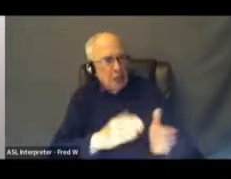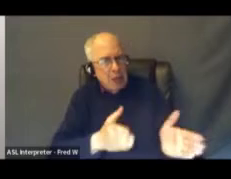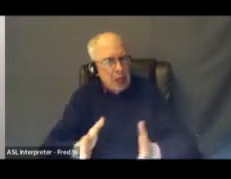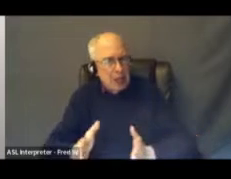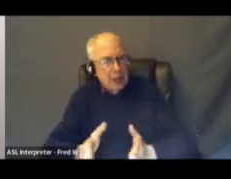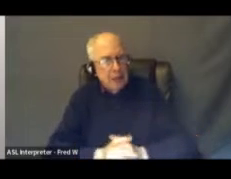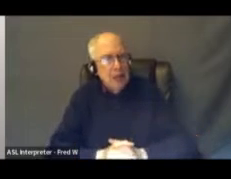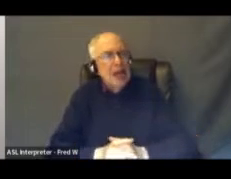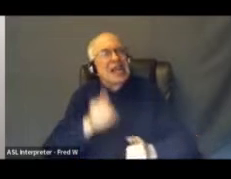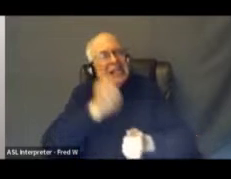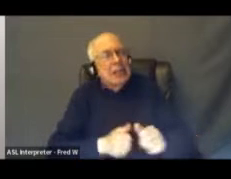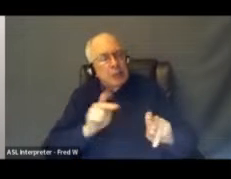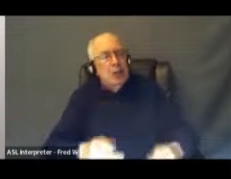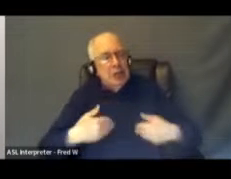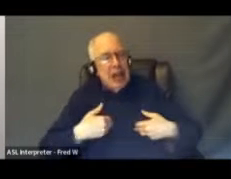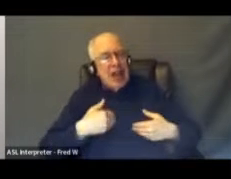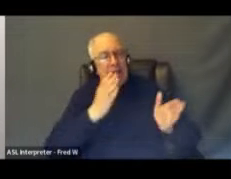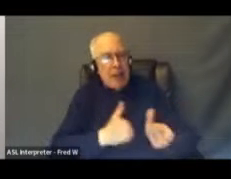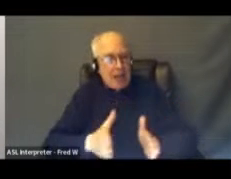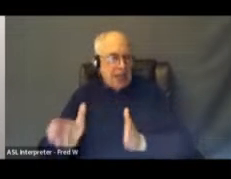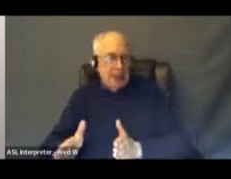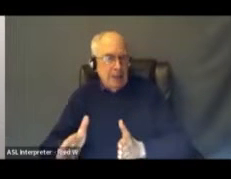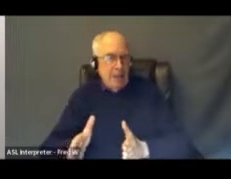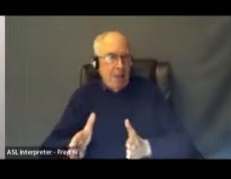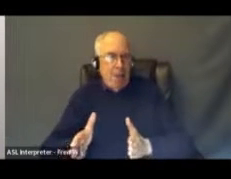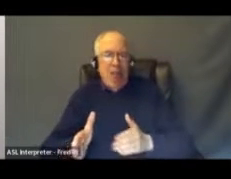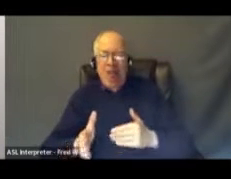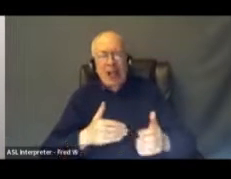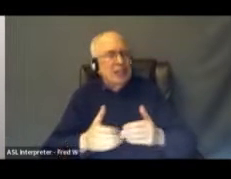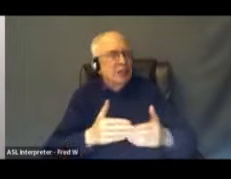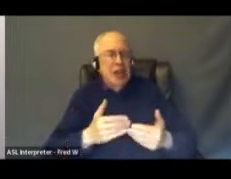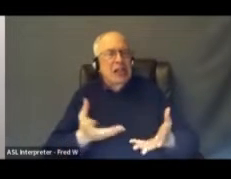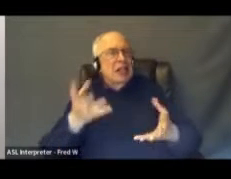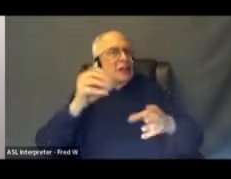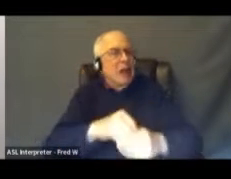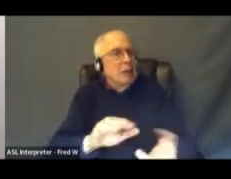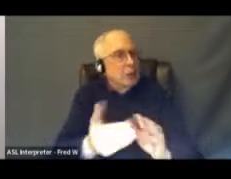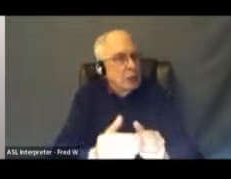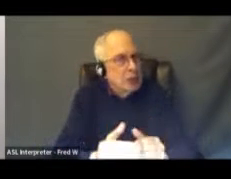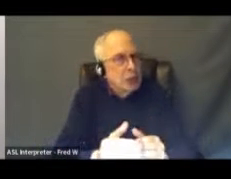back into the community, or if they're in the community, and just looking for the next steps of starting their lives. For